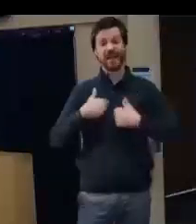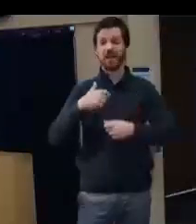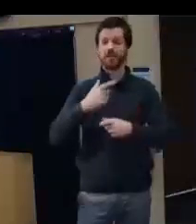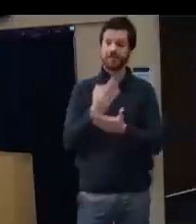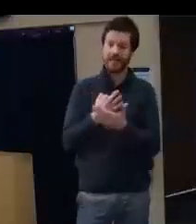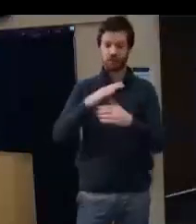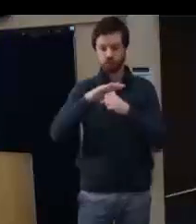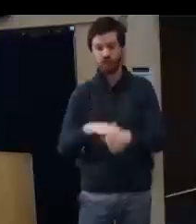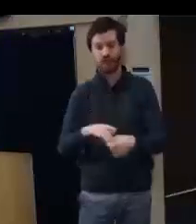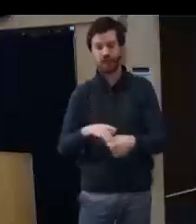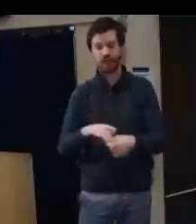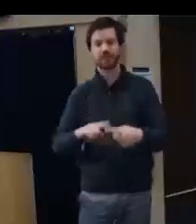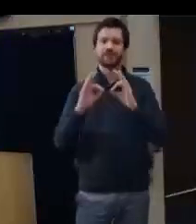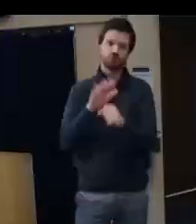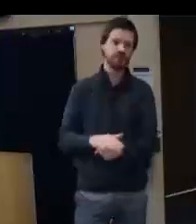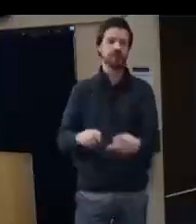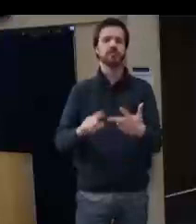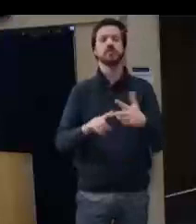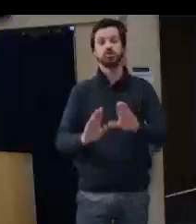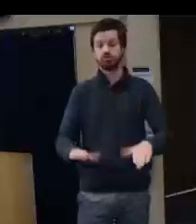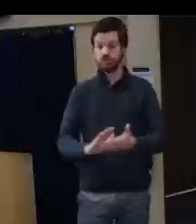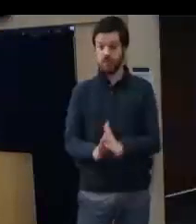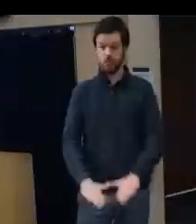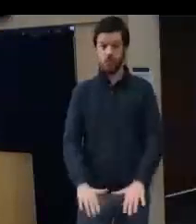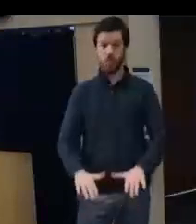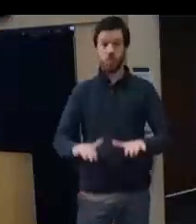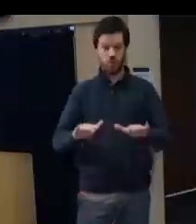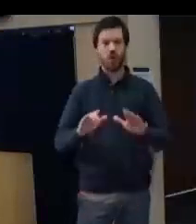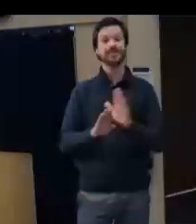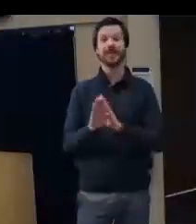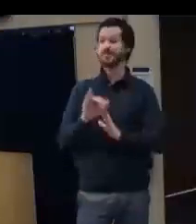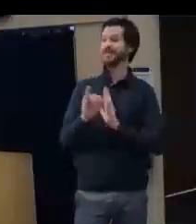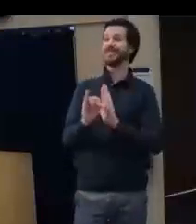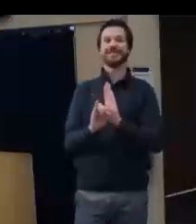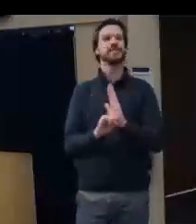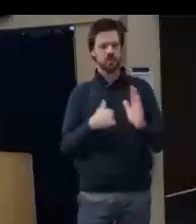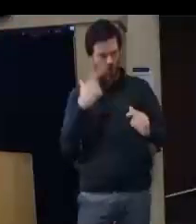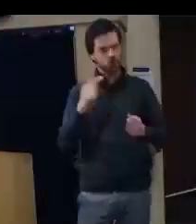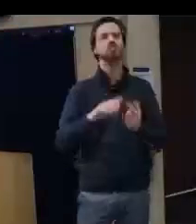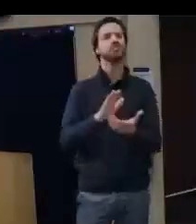strain as children uh get older they're developing identities they're going to school they're having